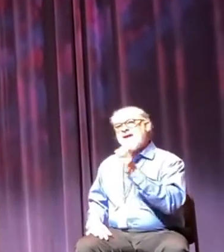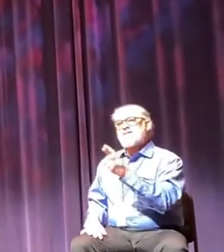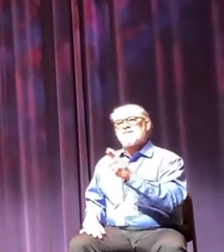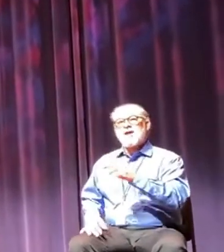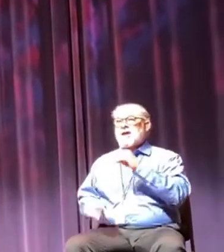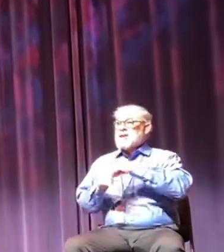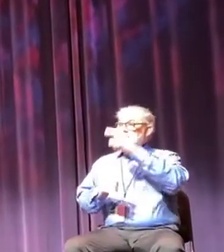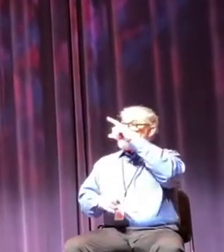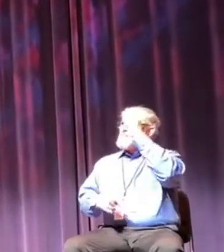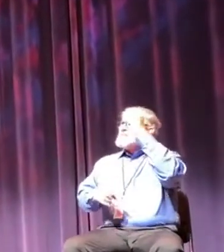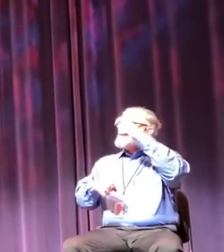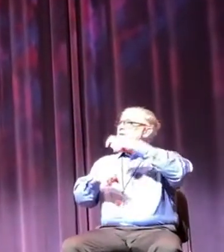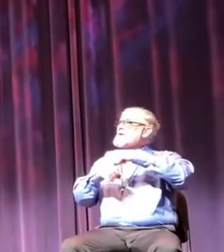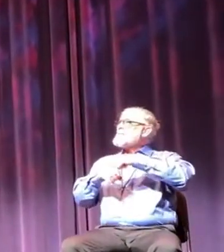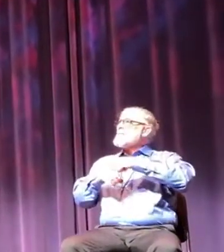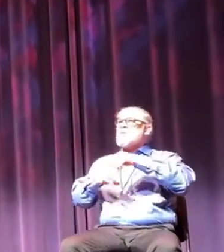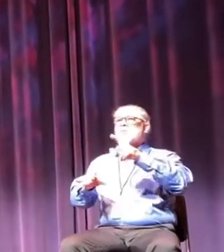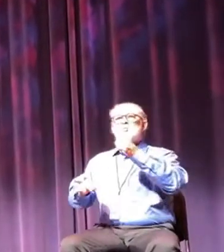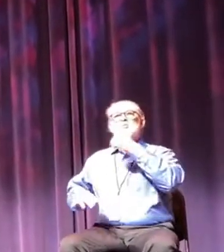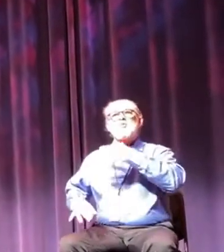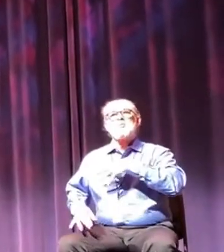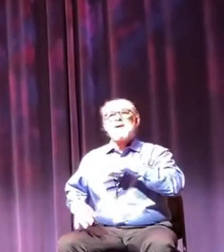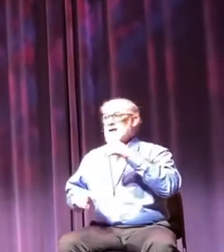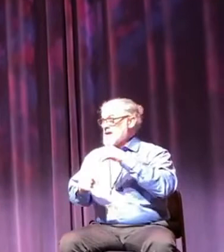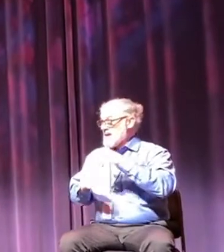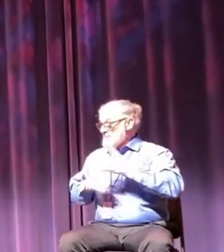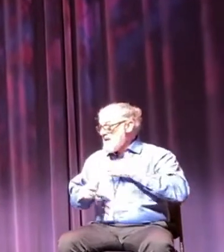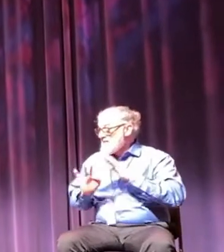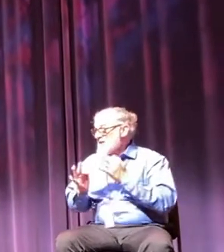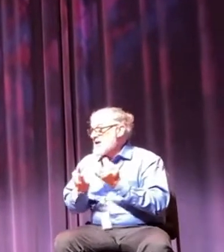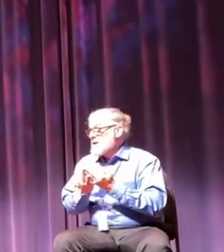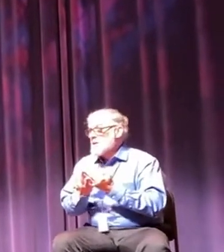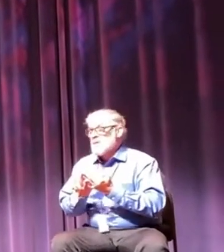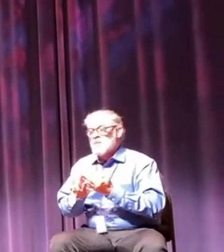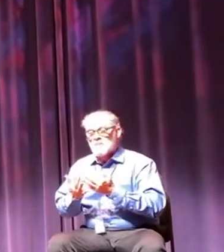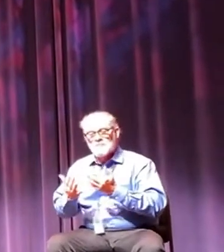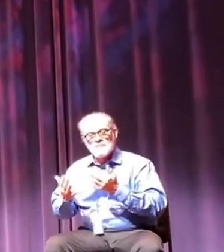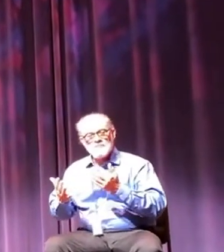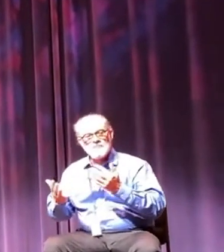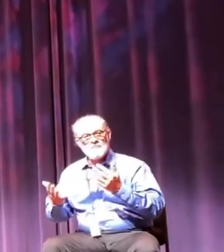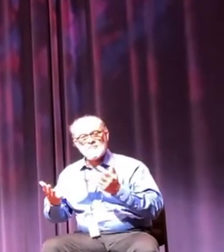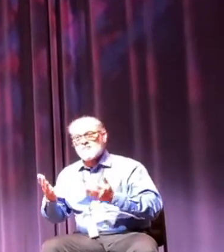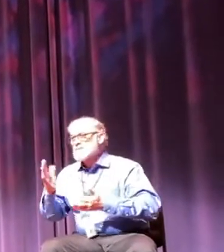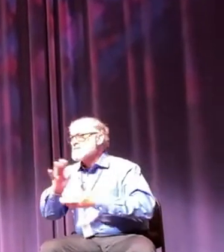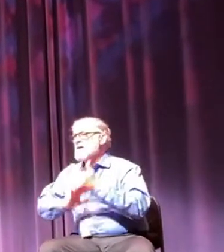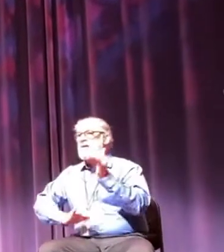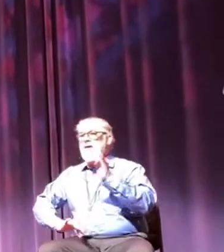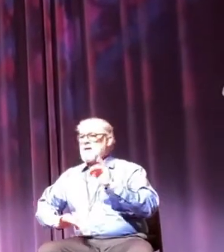In the summertime, women in my family spin sagoo like planets,